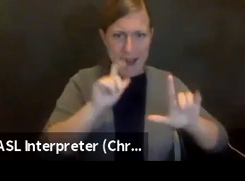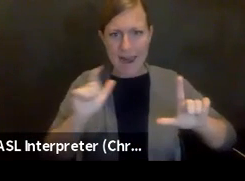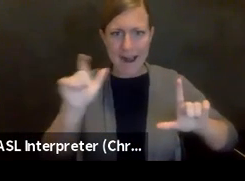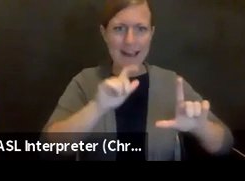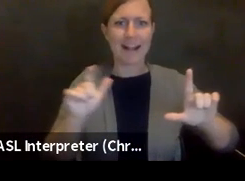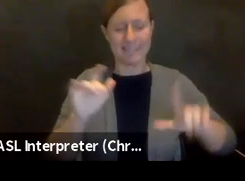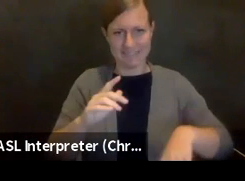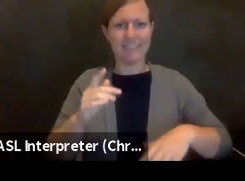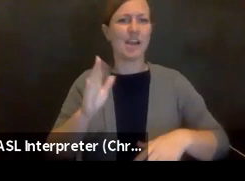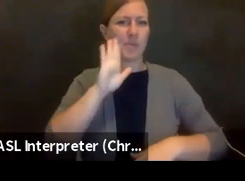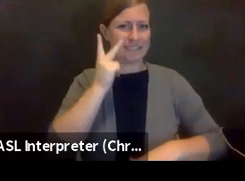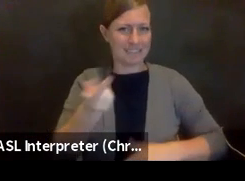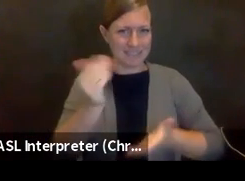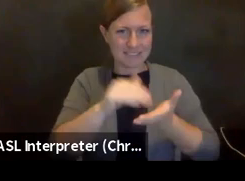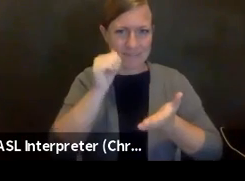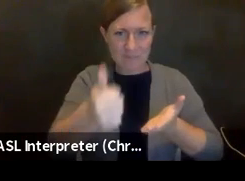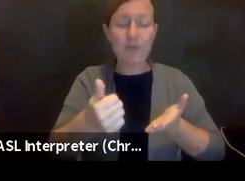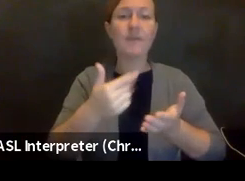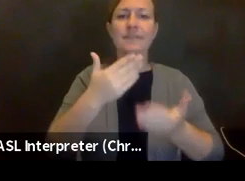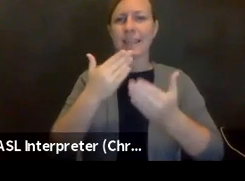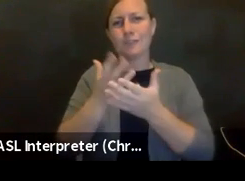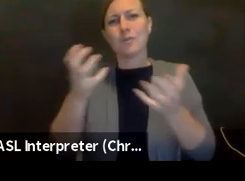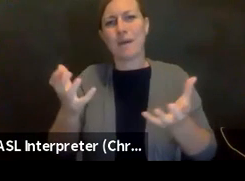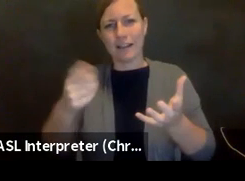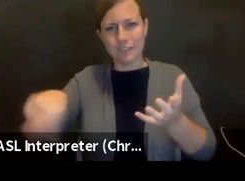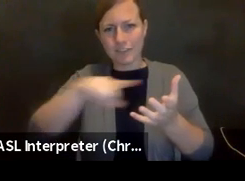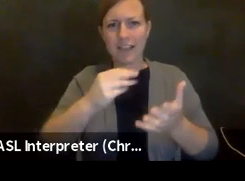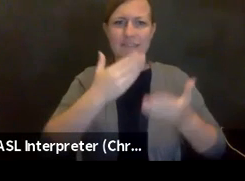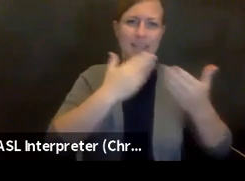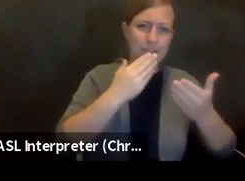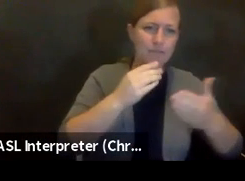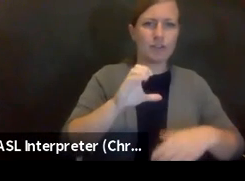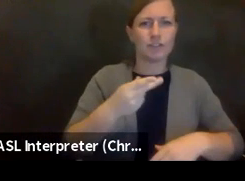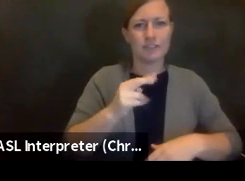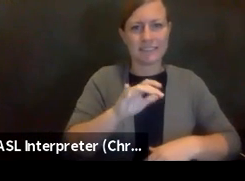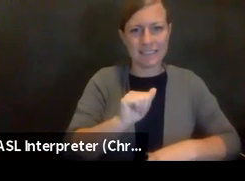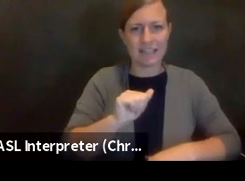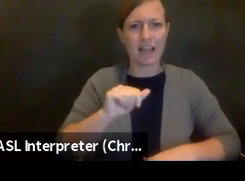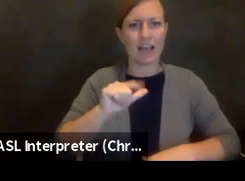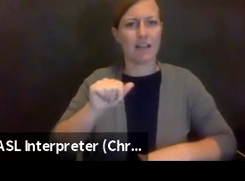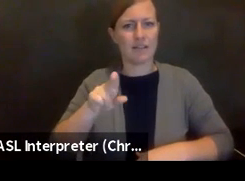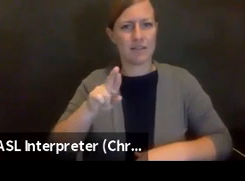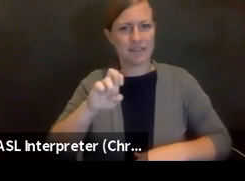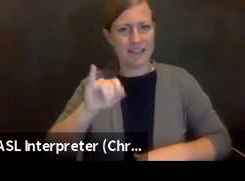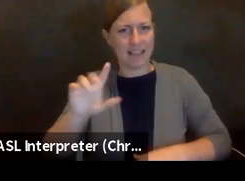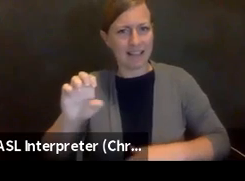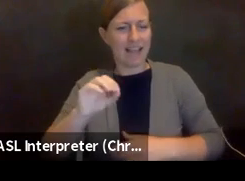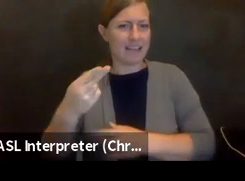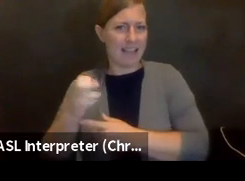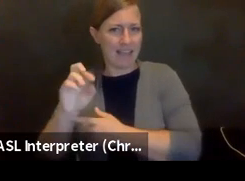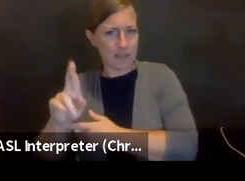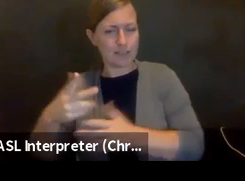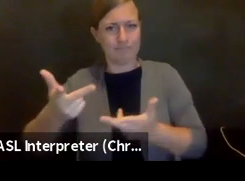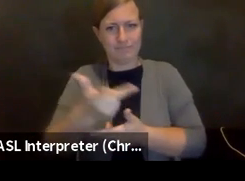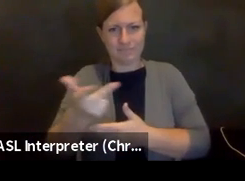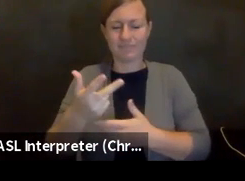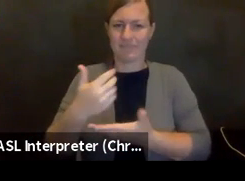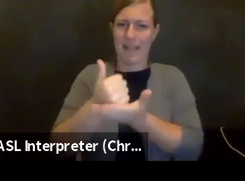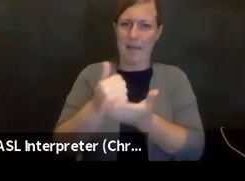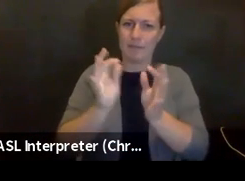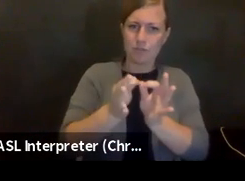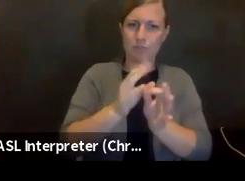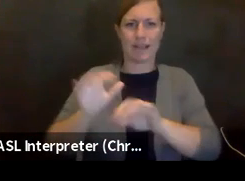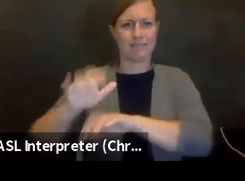Jeff Crawford: Thank you so much, everybody. In particular, thank you for Kristina, Loreal and Heather for all the work that you're doing to help interpret and make sure that this is available for all our learners today.